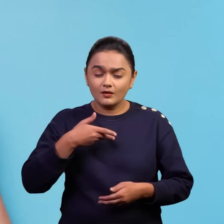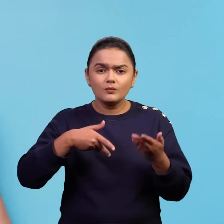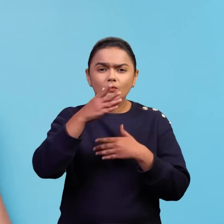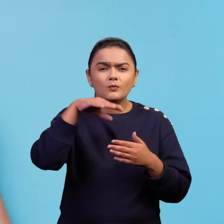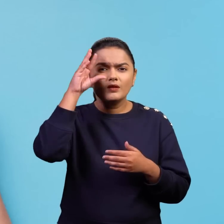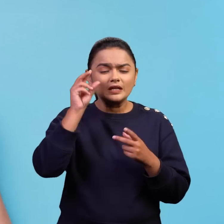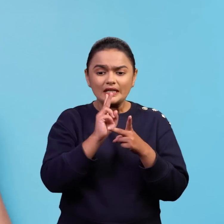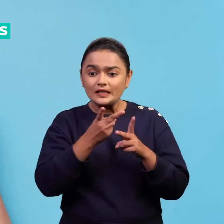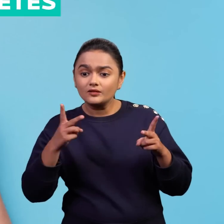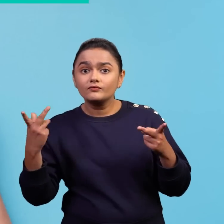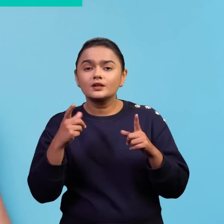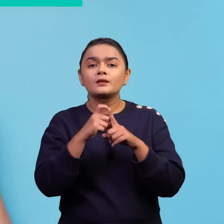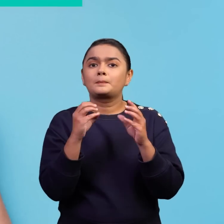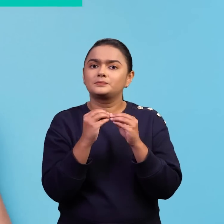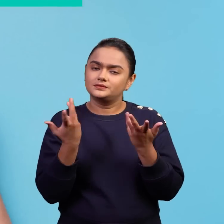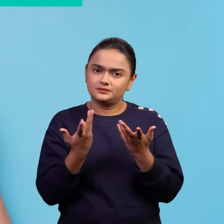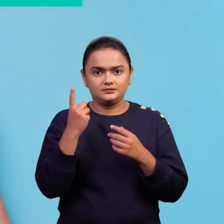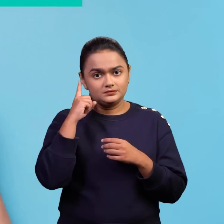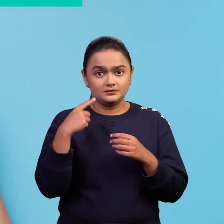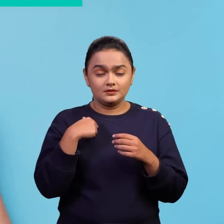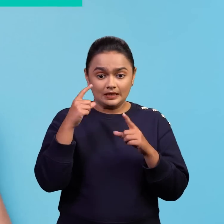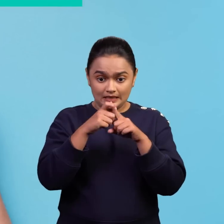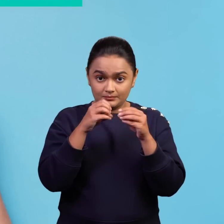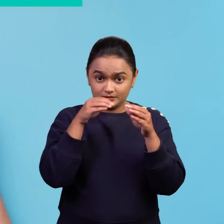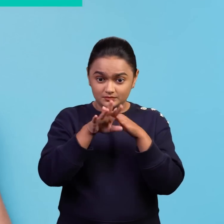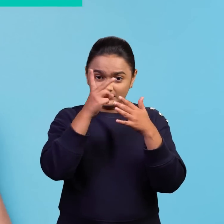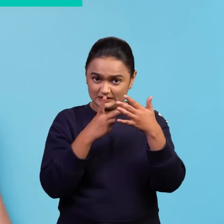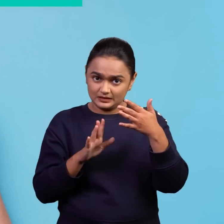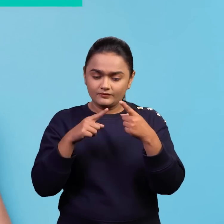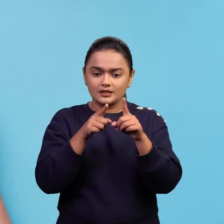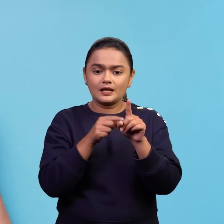Now let's discuss the types of diabetes. Diabetes are of three types,